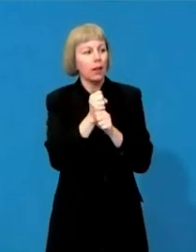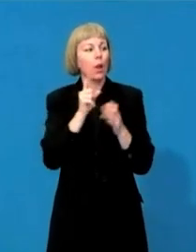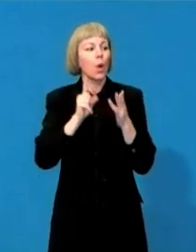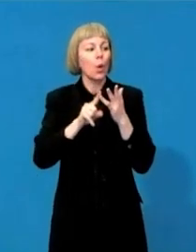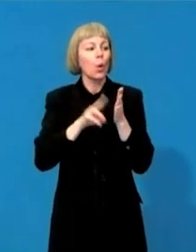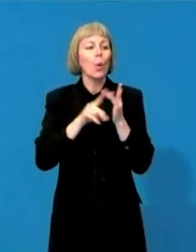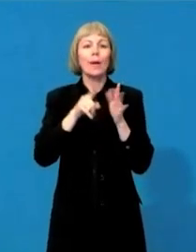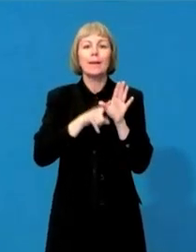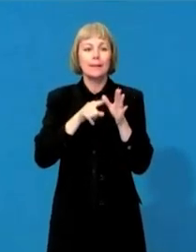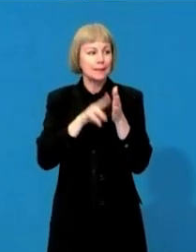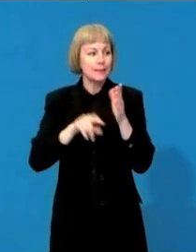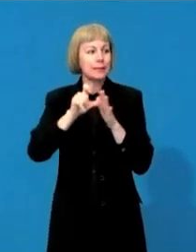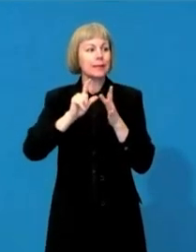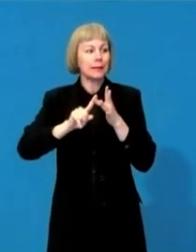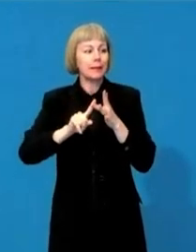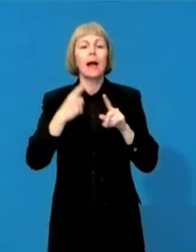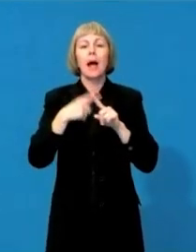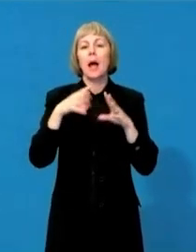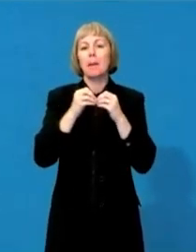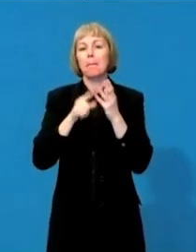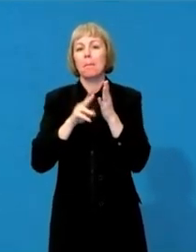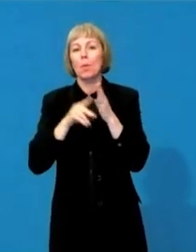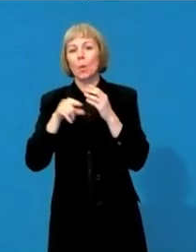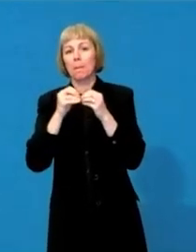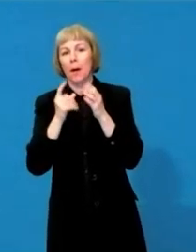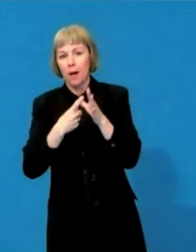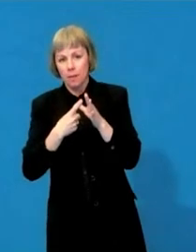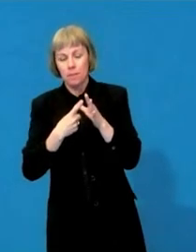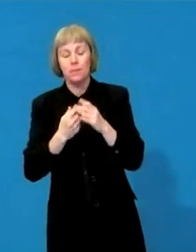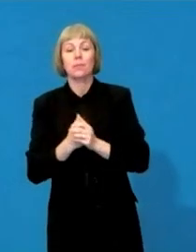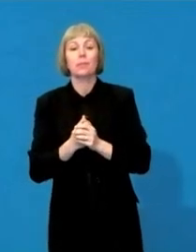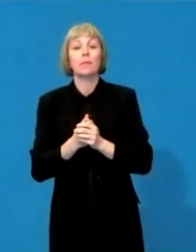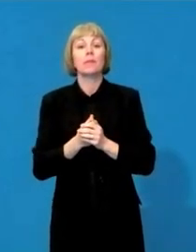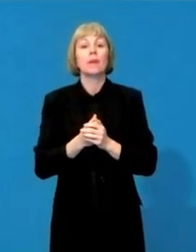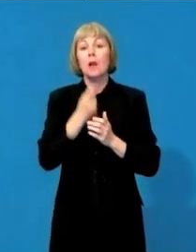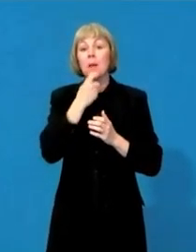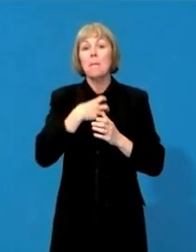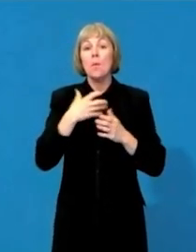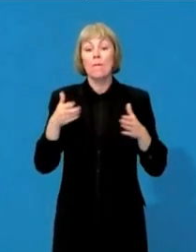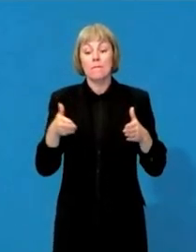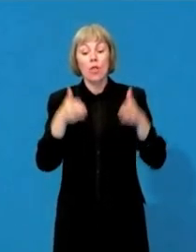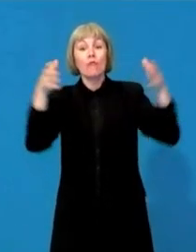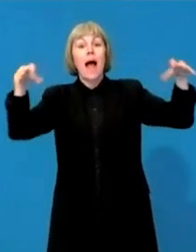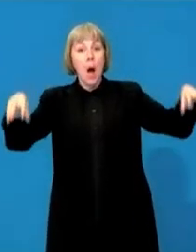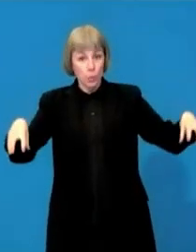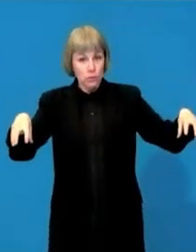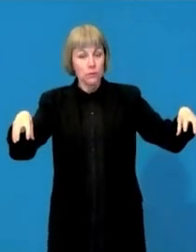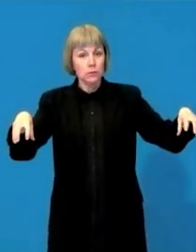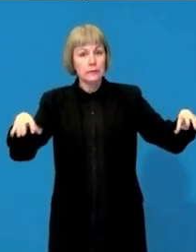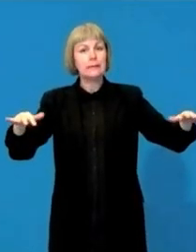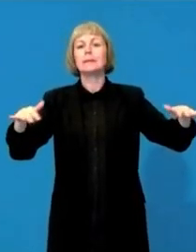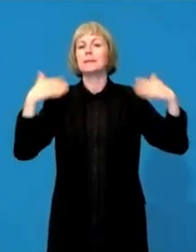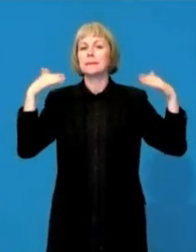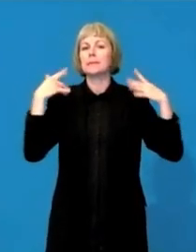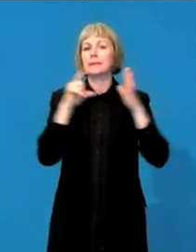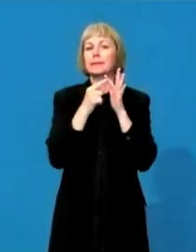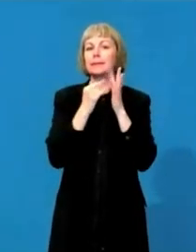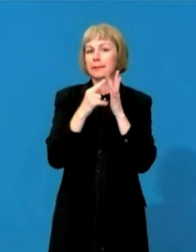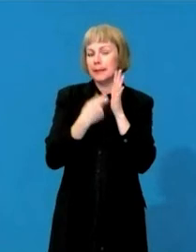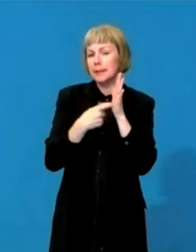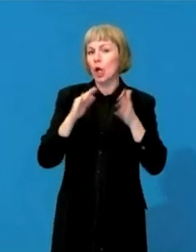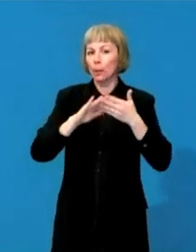And the outer language groups are the Desert Communities, which is the Walmajarri and the